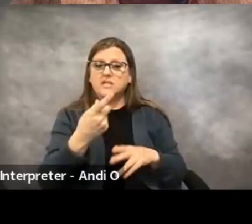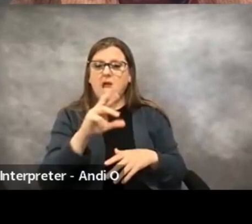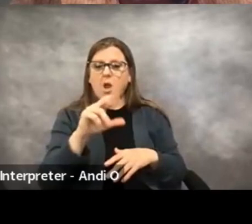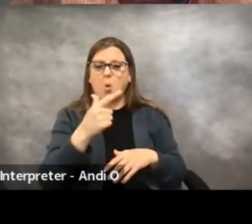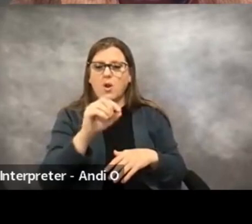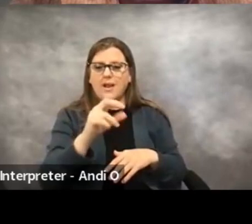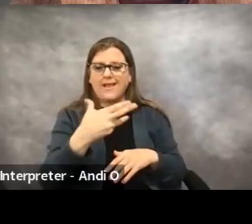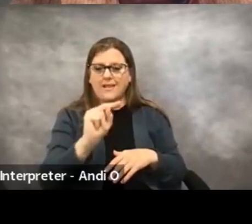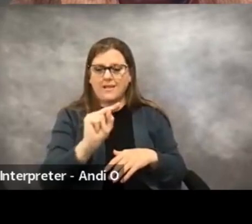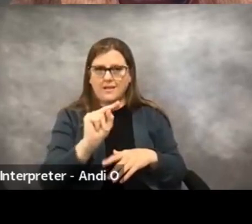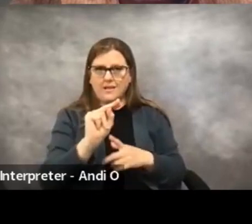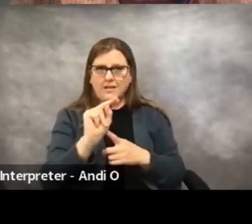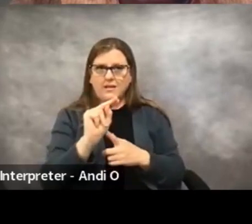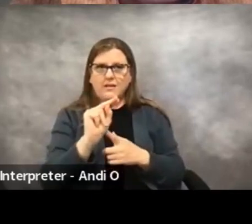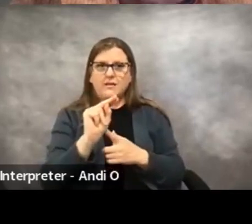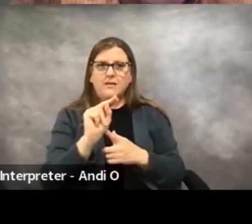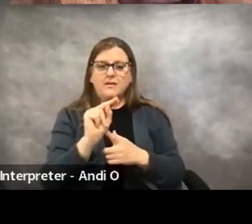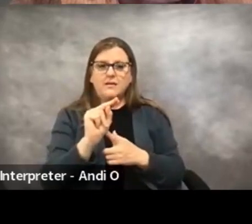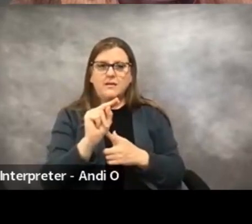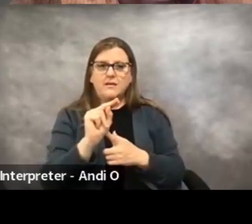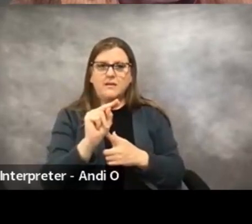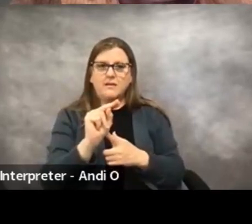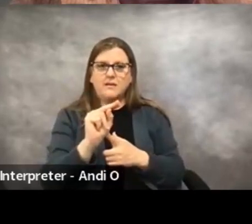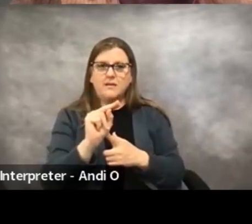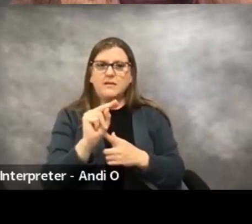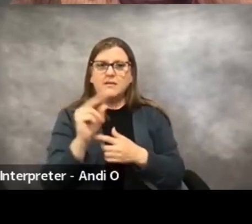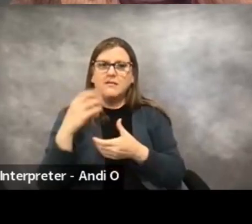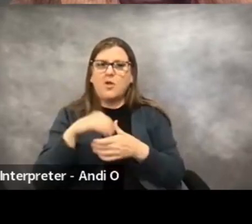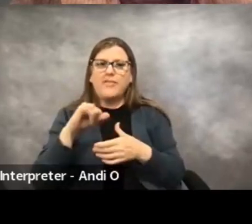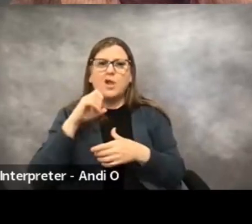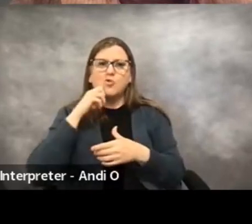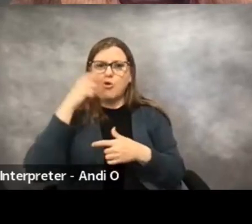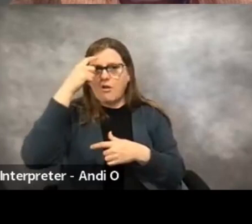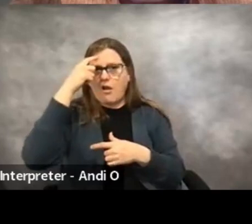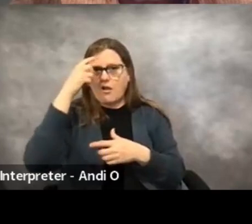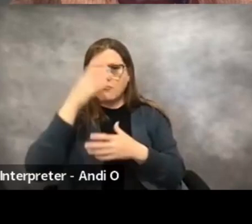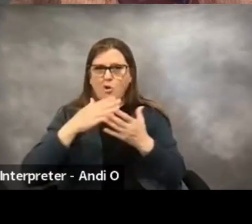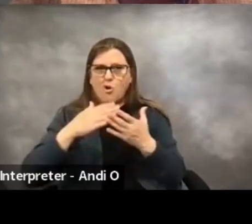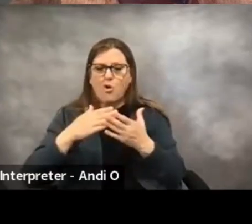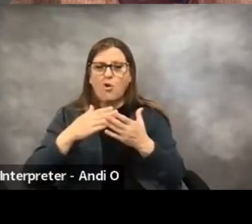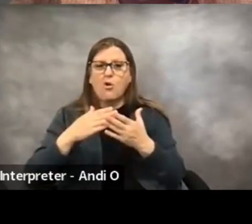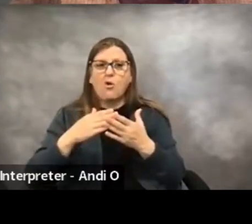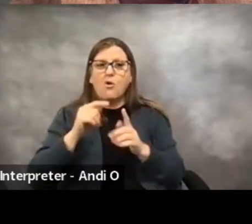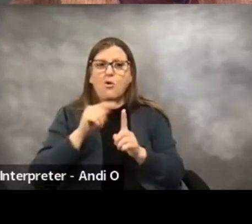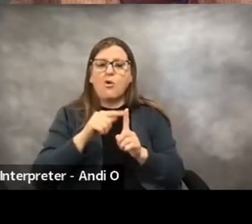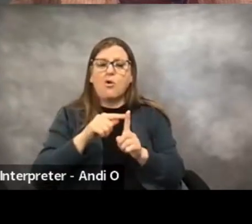one of the neurocognitive pieces, she likes to say, you